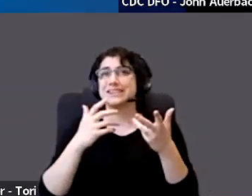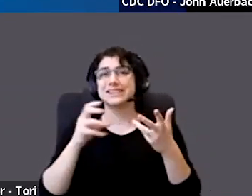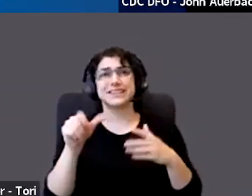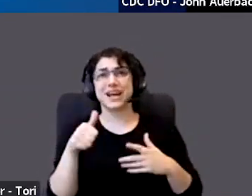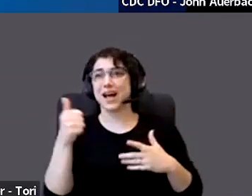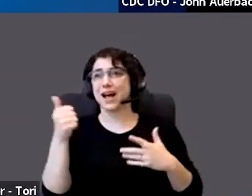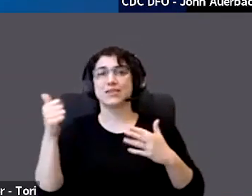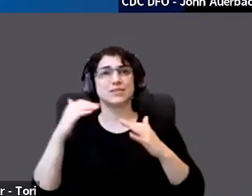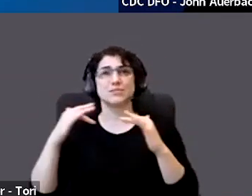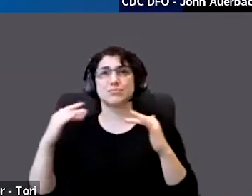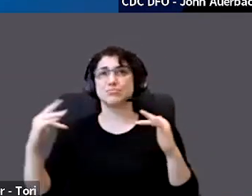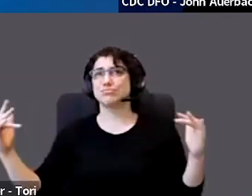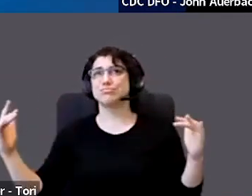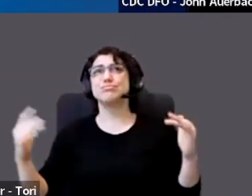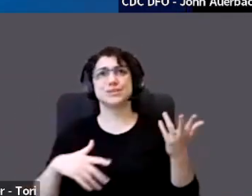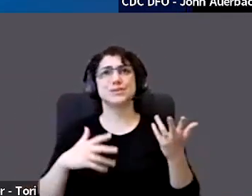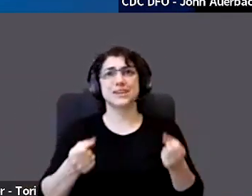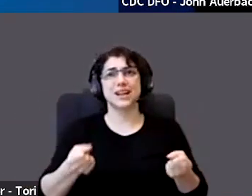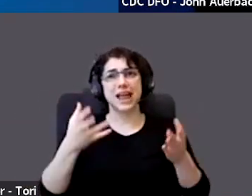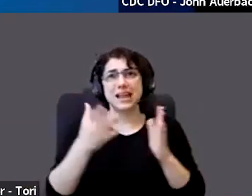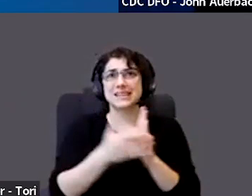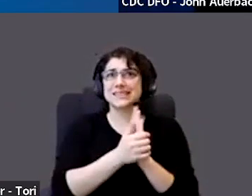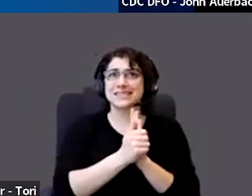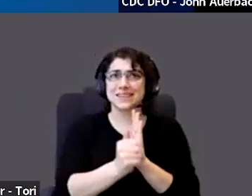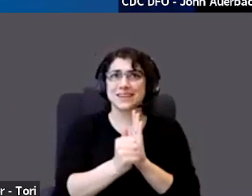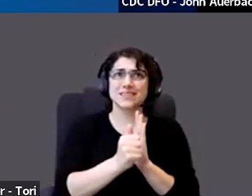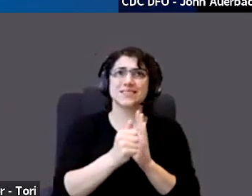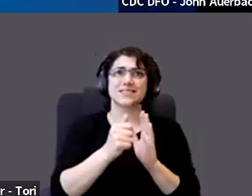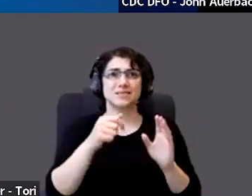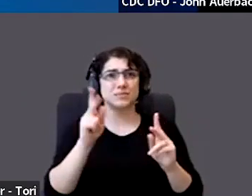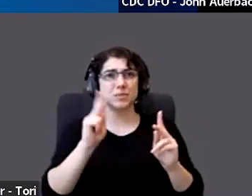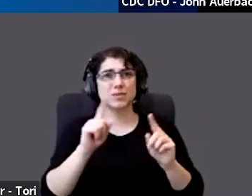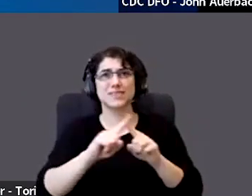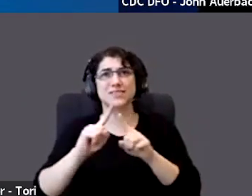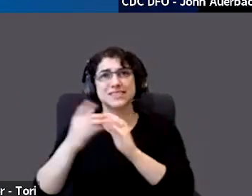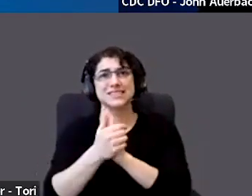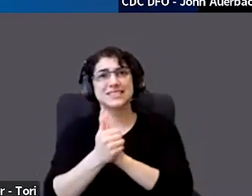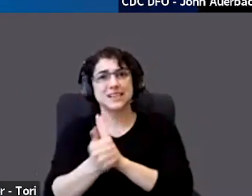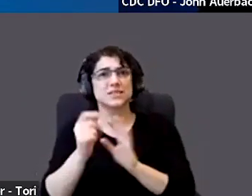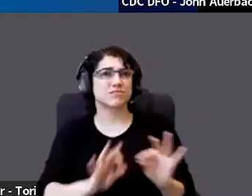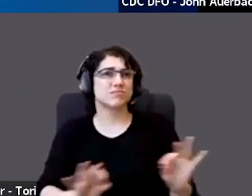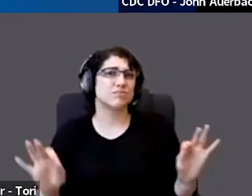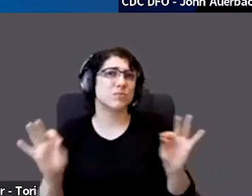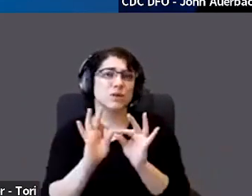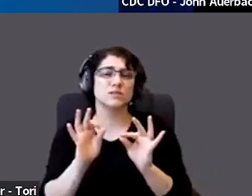of the things that we need; some of the skill sets we need. And already we're starting to draw a wide umbrella full